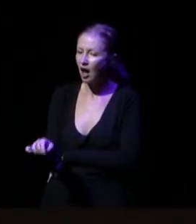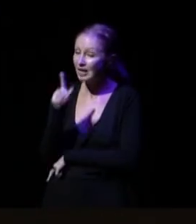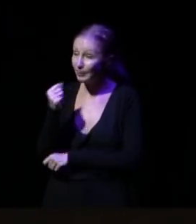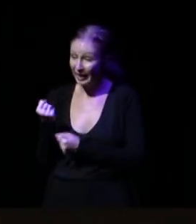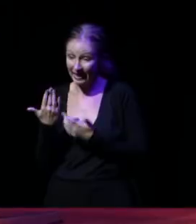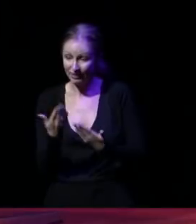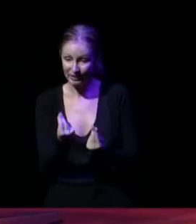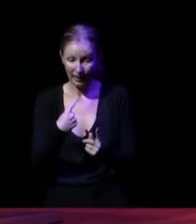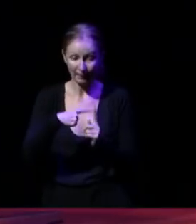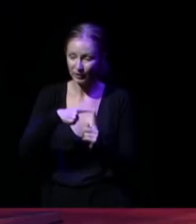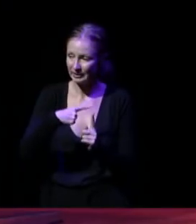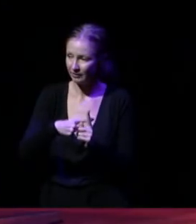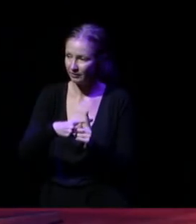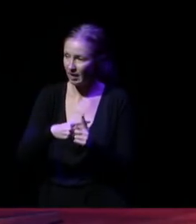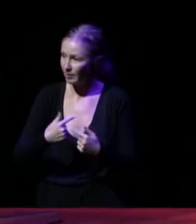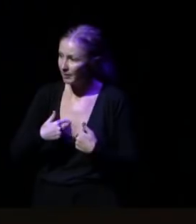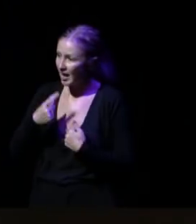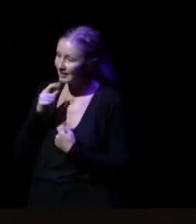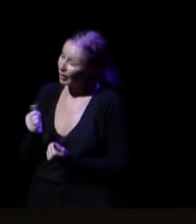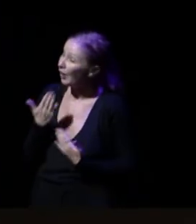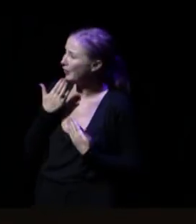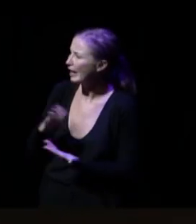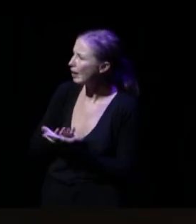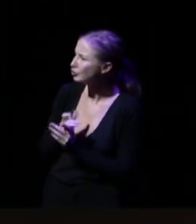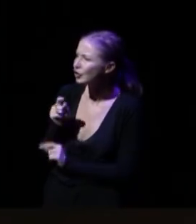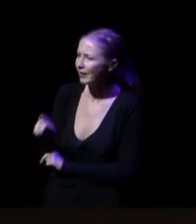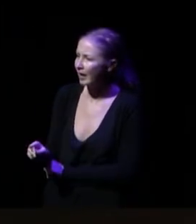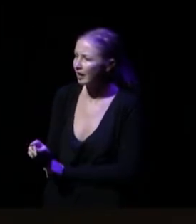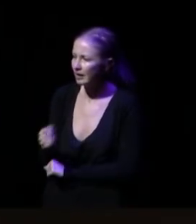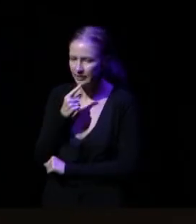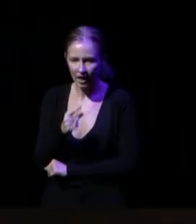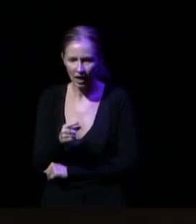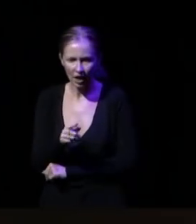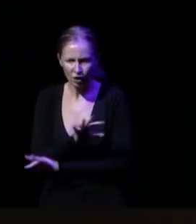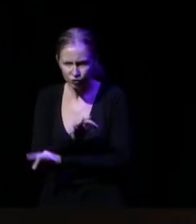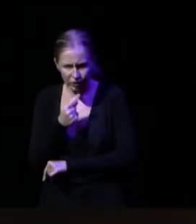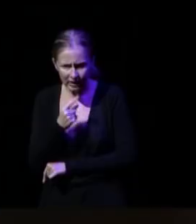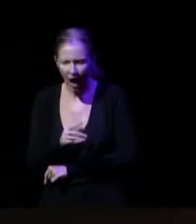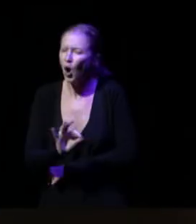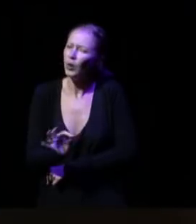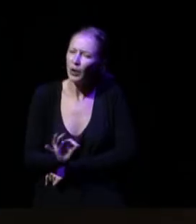And so I was saying, "When someone gives me a compliment, I just say, 'Oh, thank you. I appreciate It. ;" And they were like, "You don't say," "No, that's definitely not true.